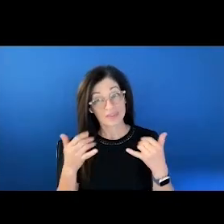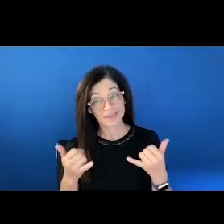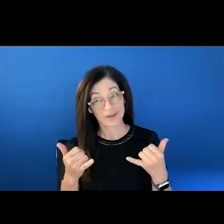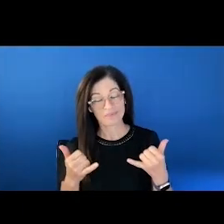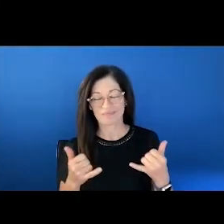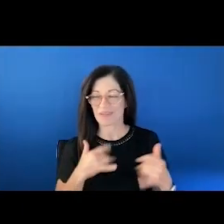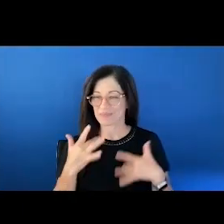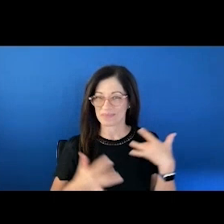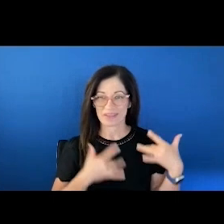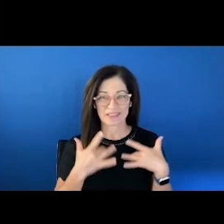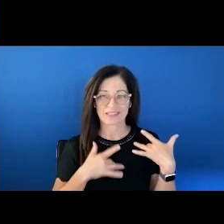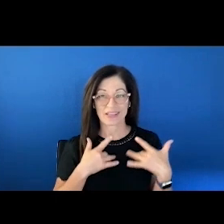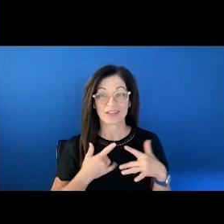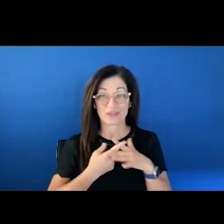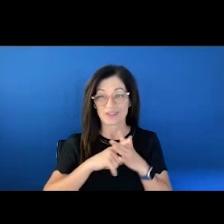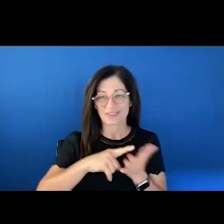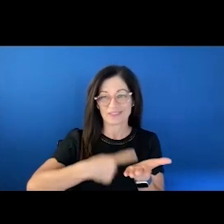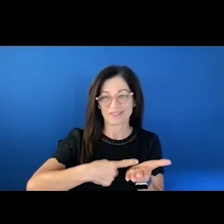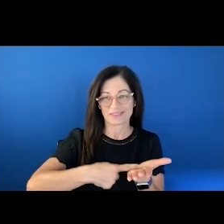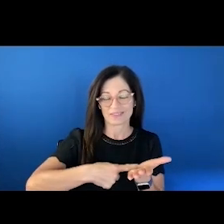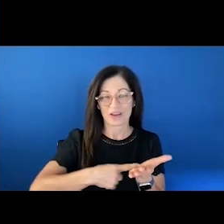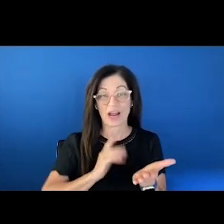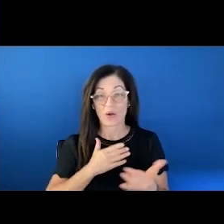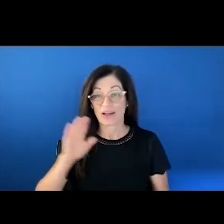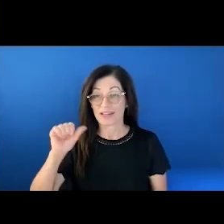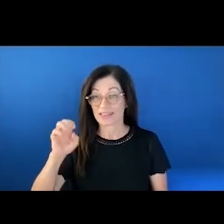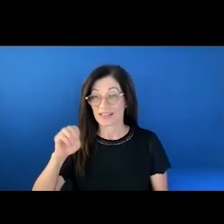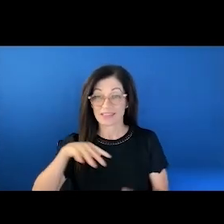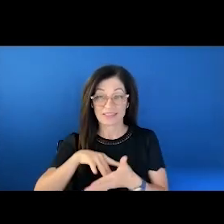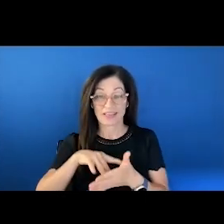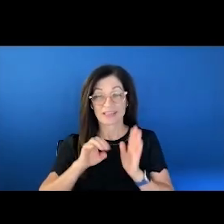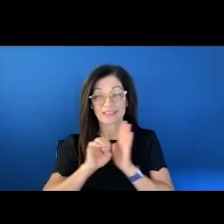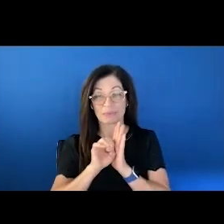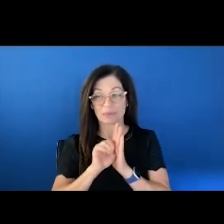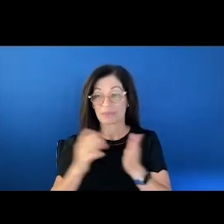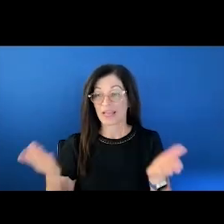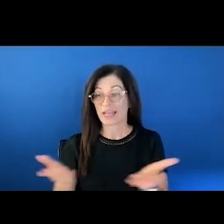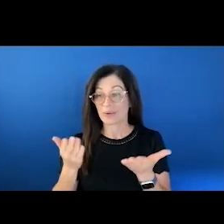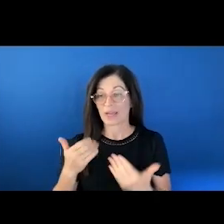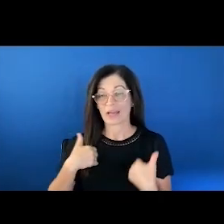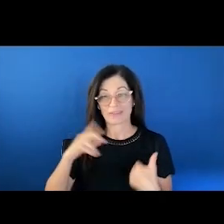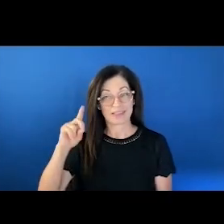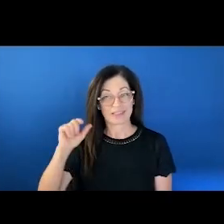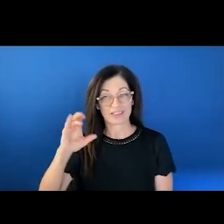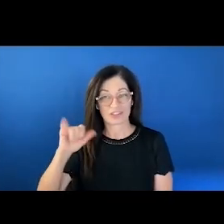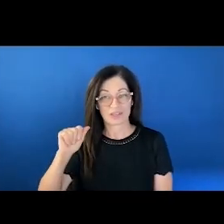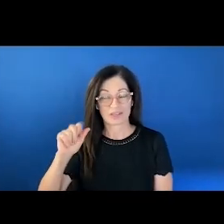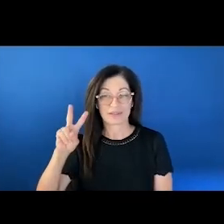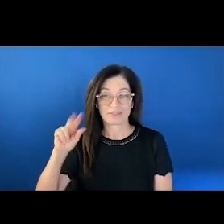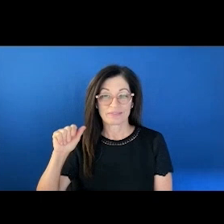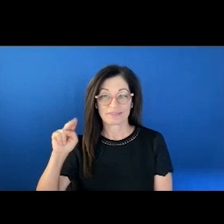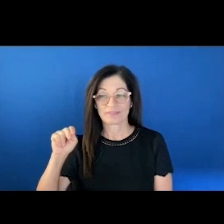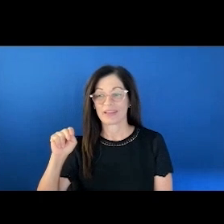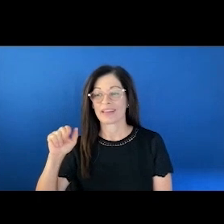And now, I’m excited to get into our case study examples! We have Dacia VanAlstine, Project